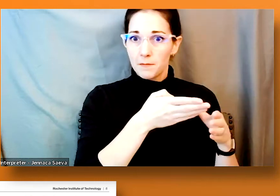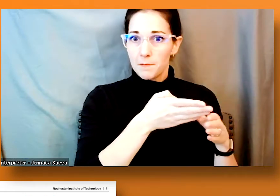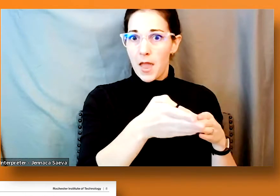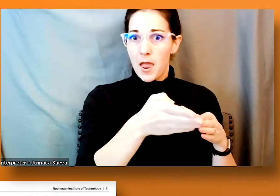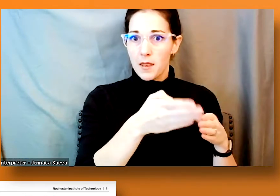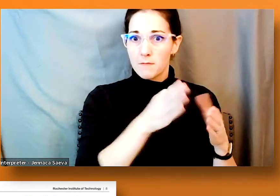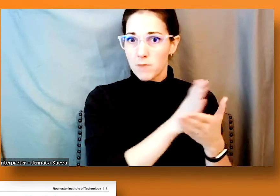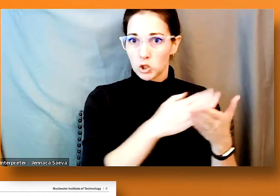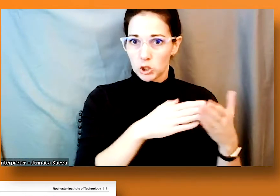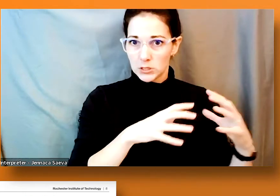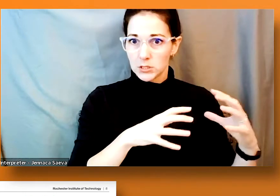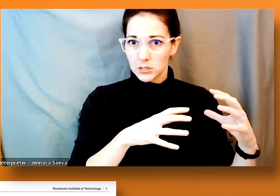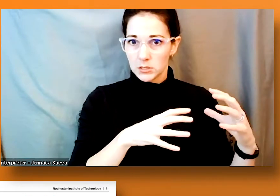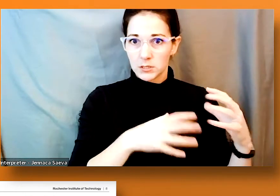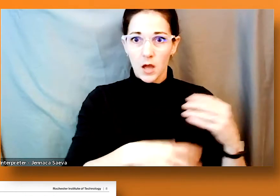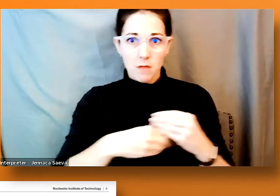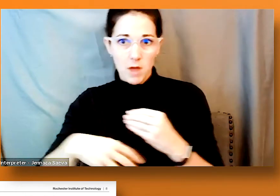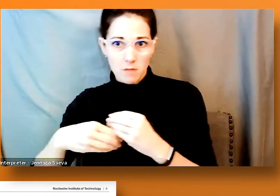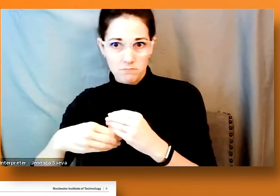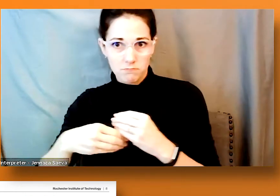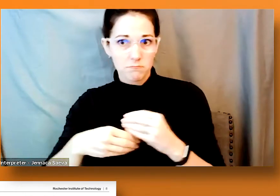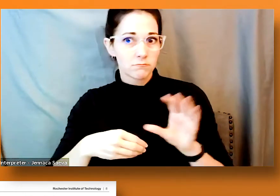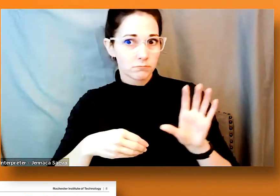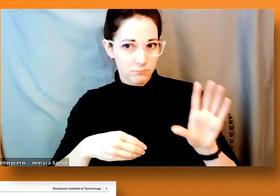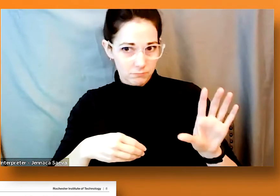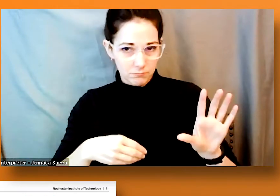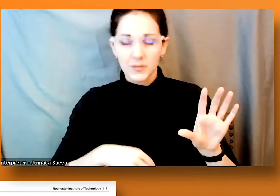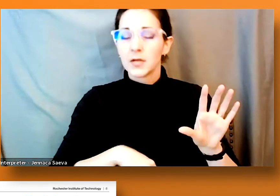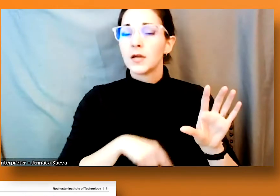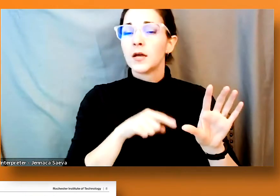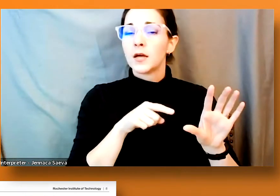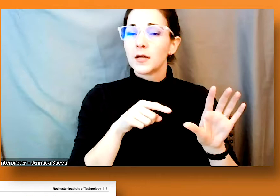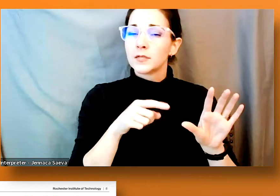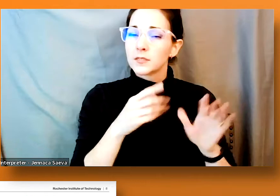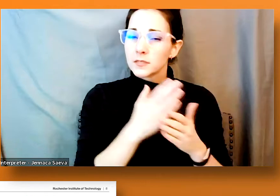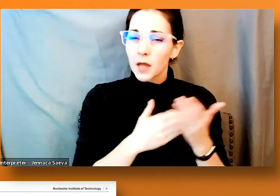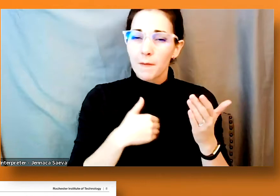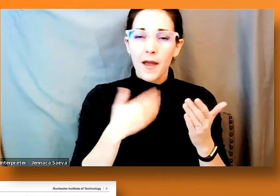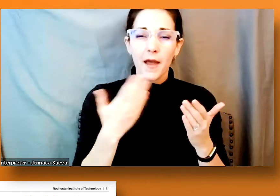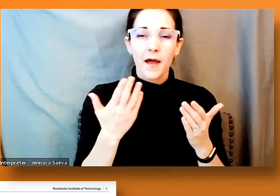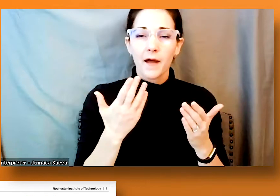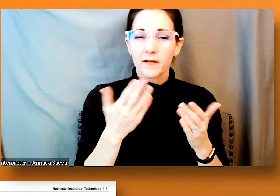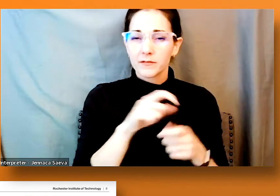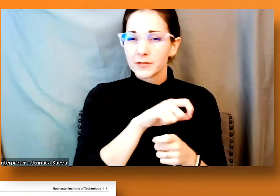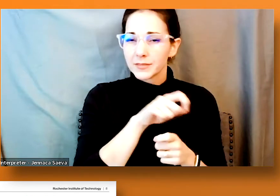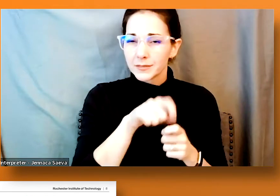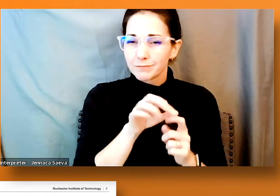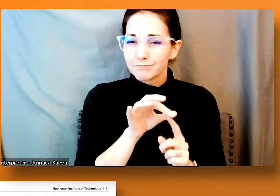some grants have earmarked funds specifically for cost-share.